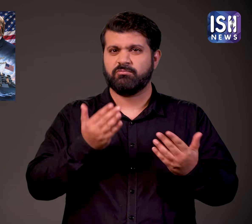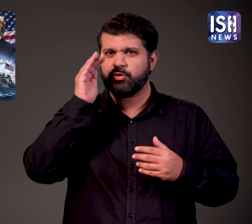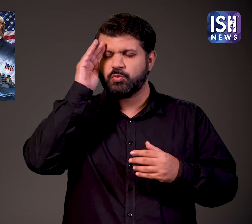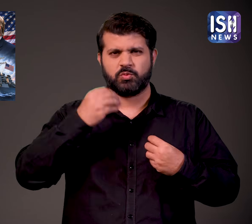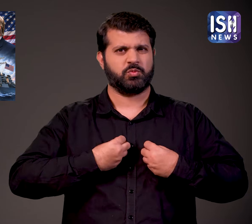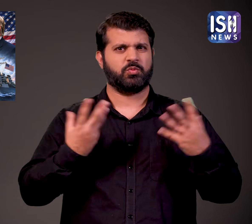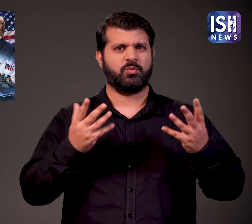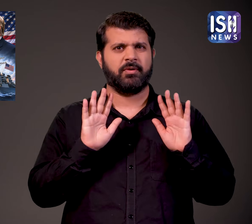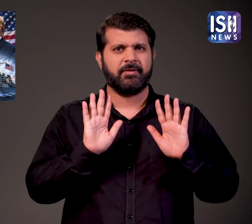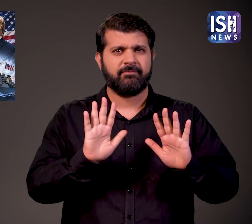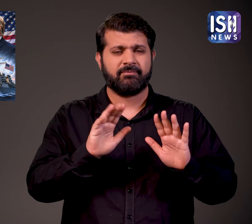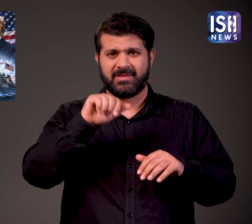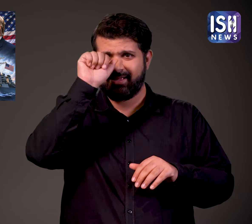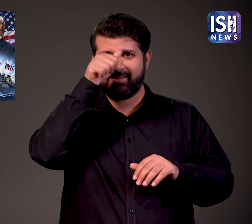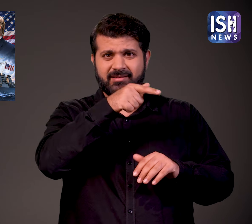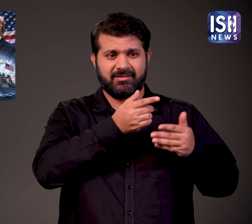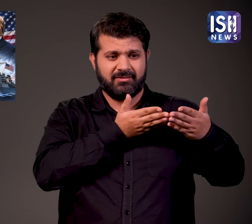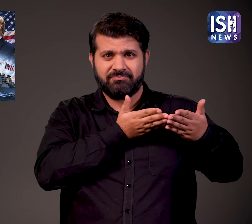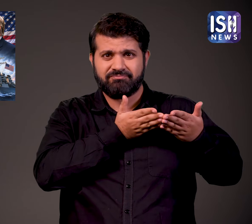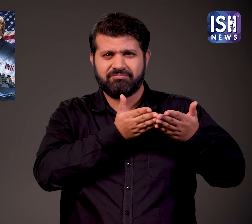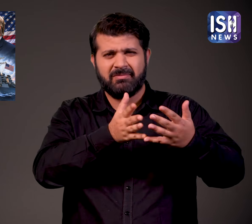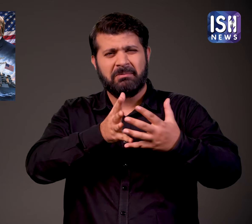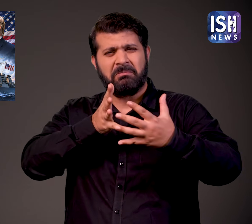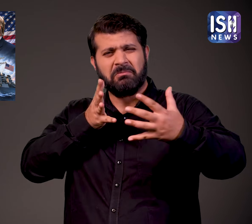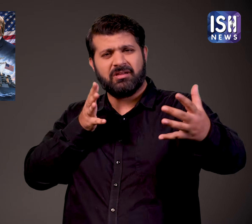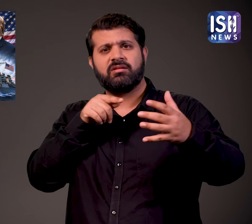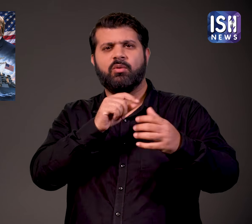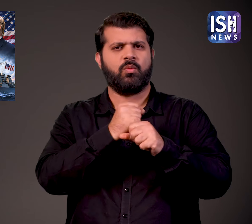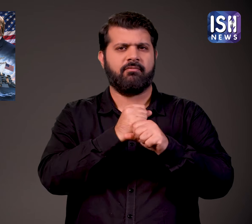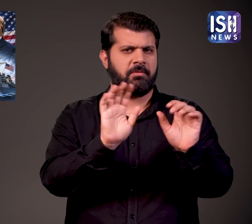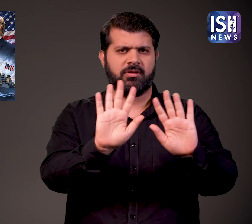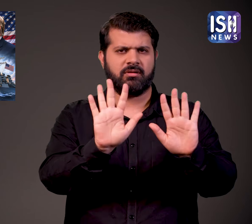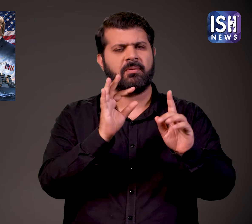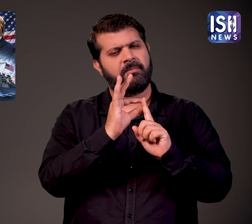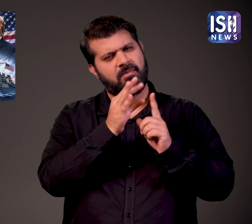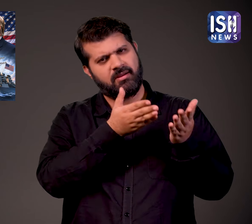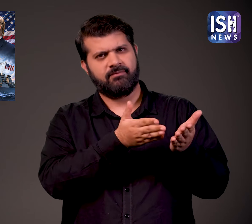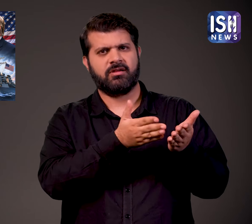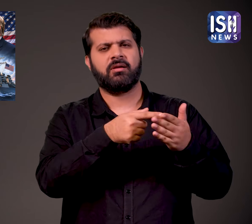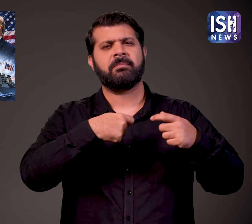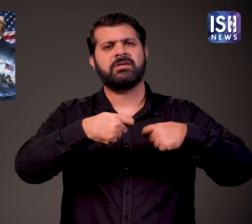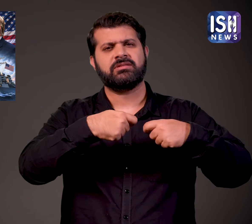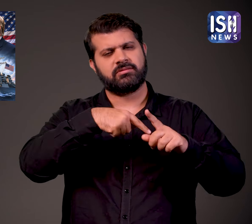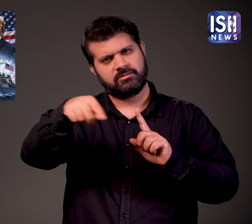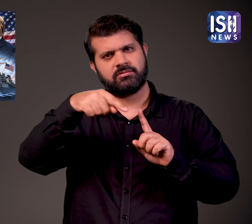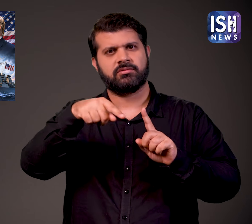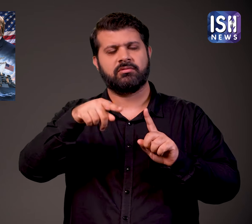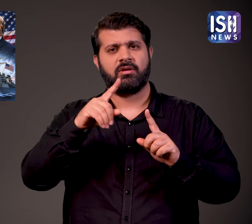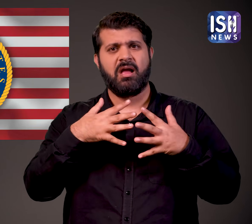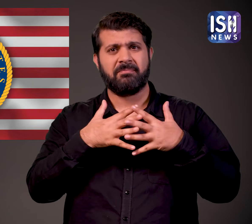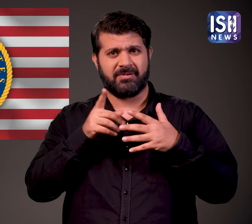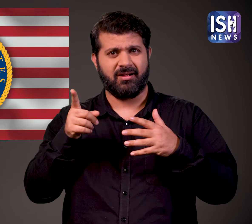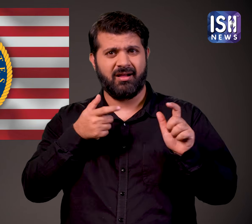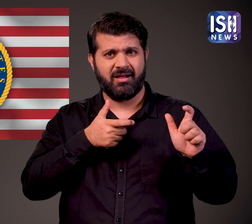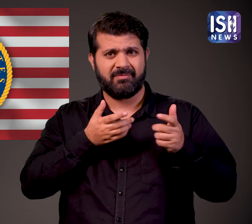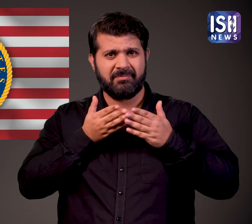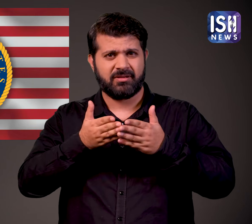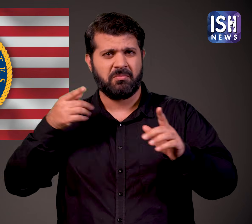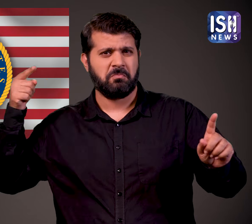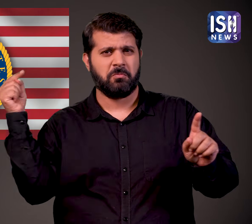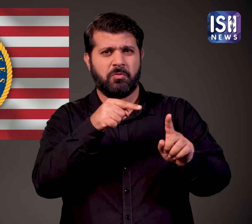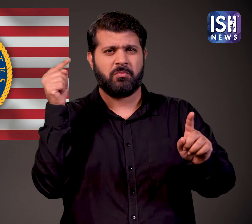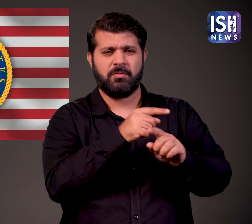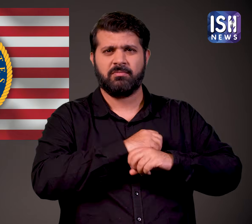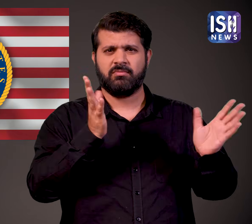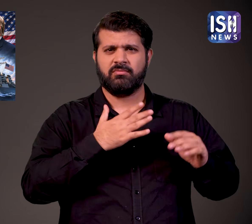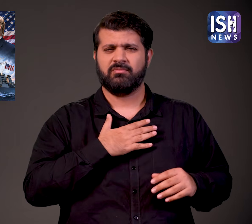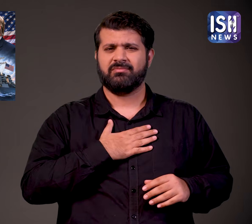Shockingly, a huge private commercial Indian ship, was attacked by the US Navy ship.